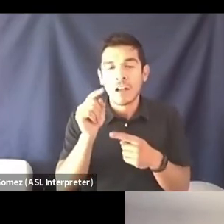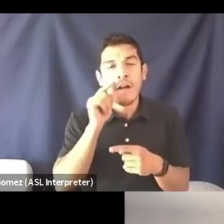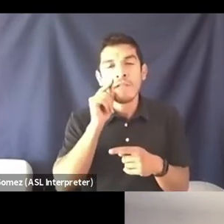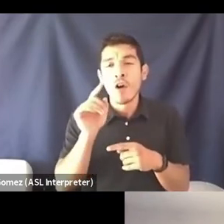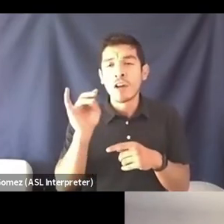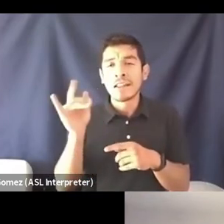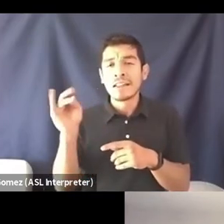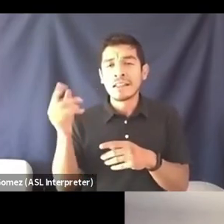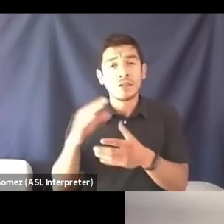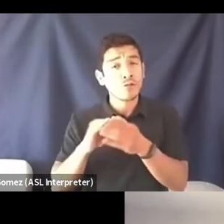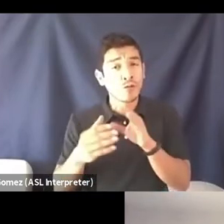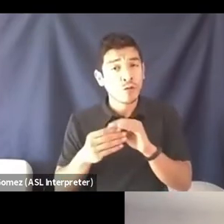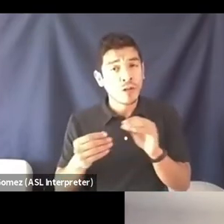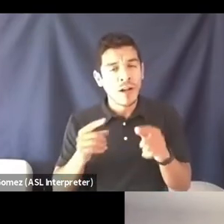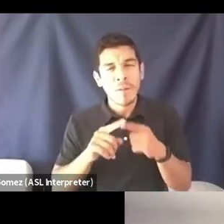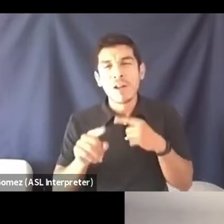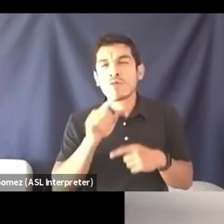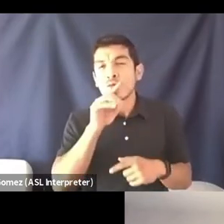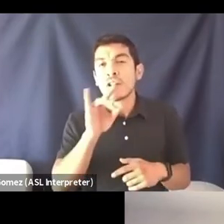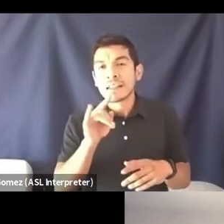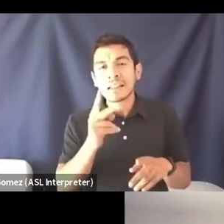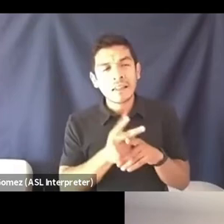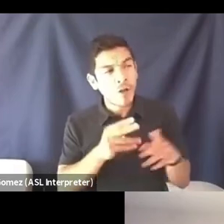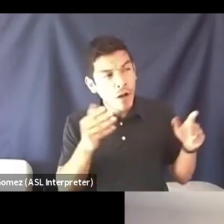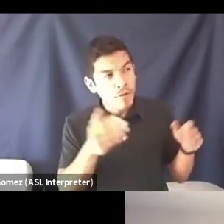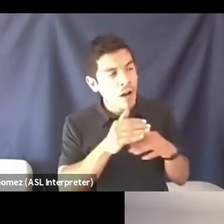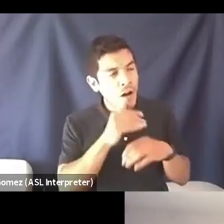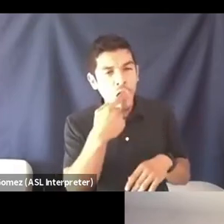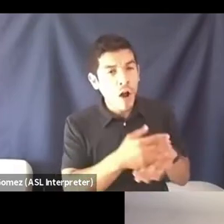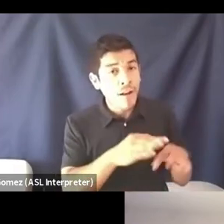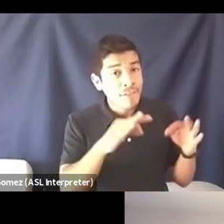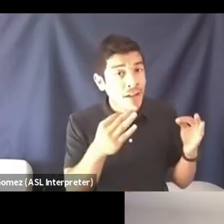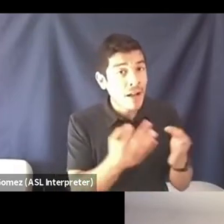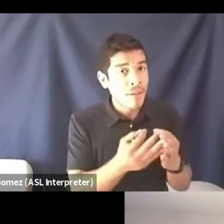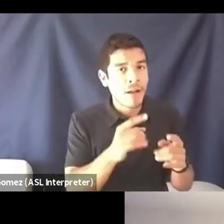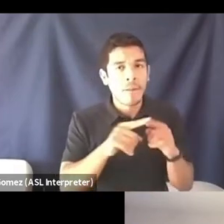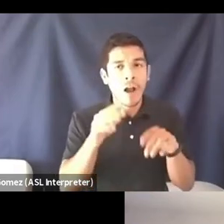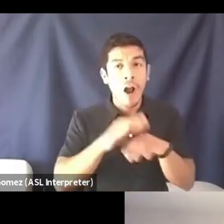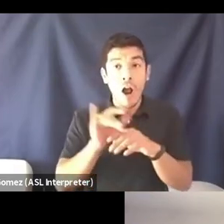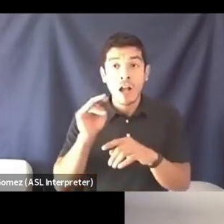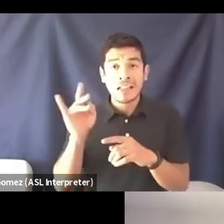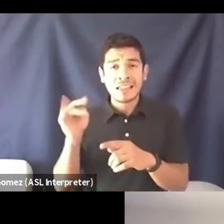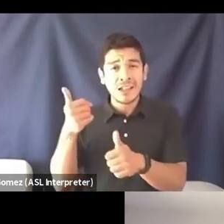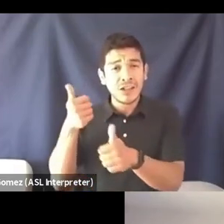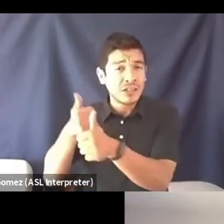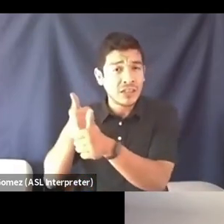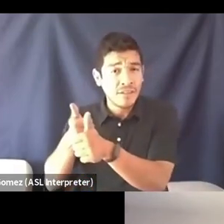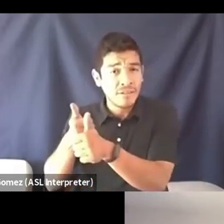But truly did keep the focus not just on her family but on Yingying herself. And I'd like to talk